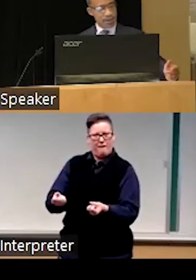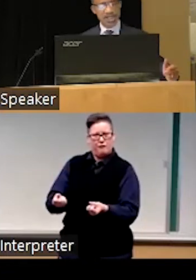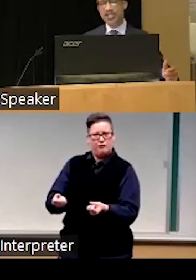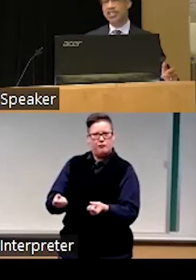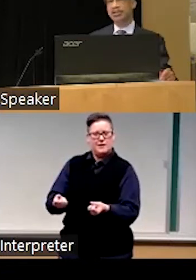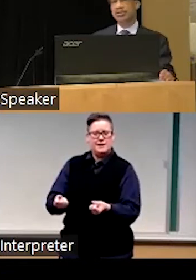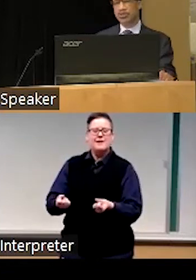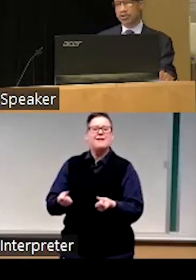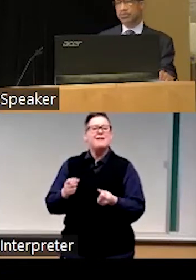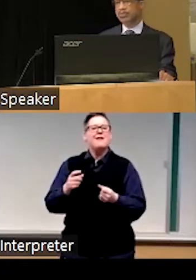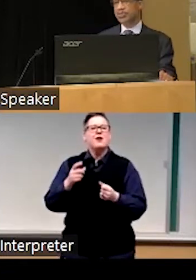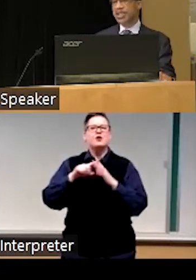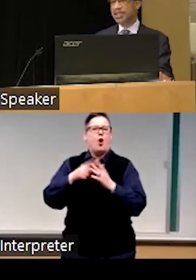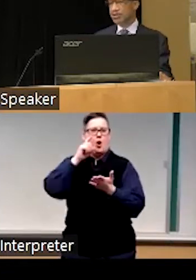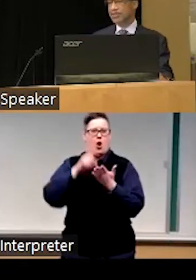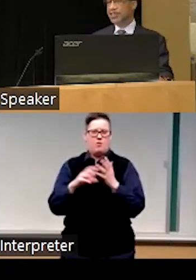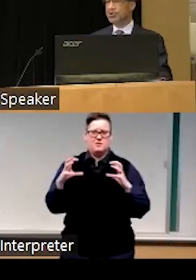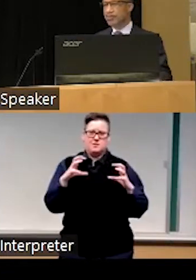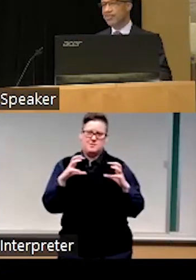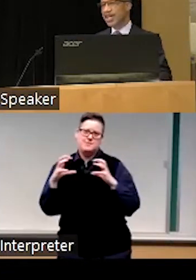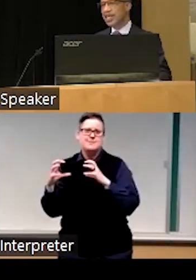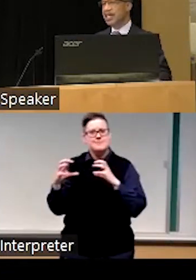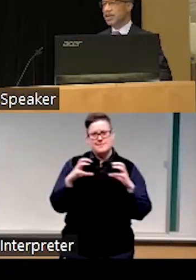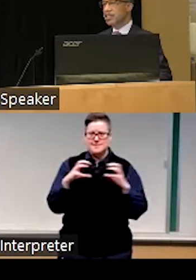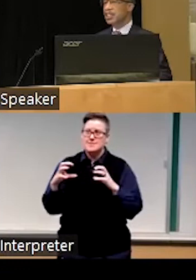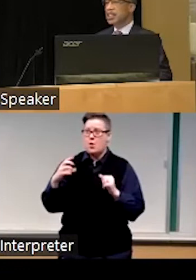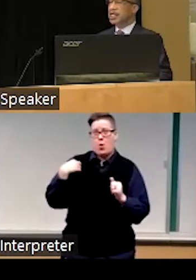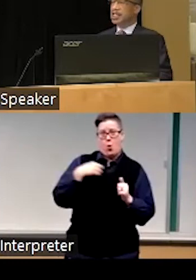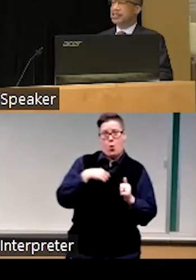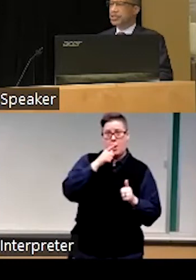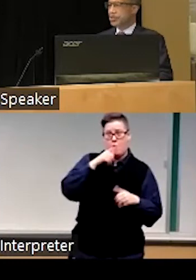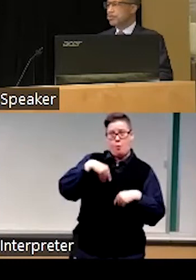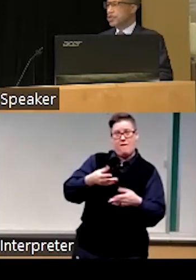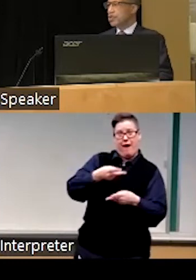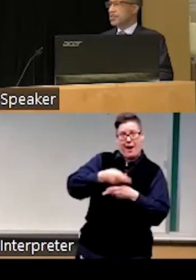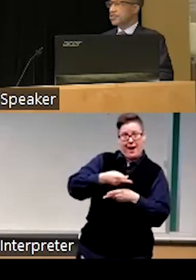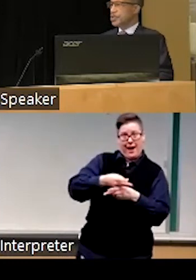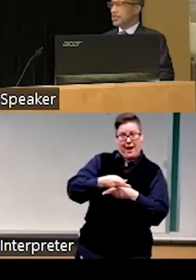dynamic tension grew between those of us who are providing care uh to people with serious